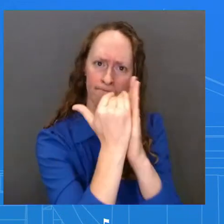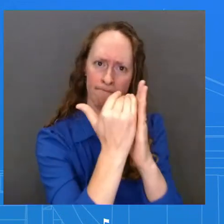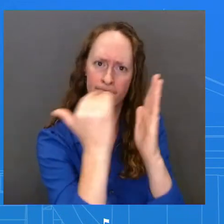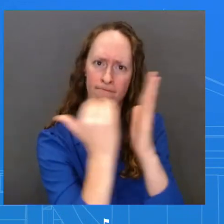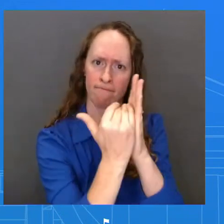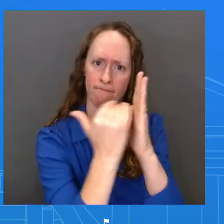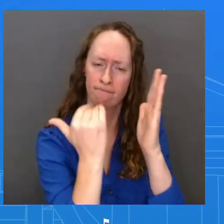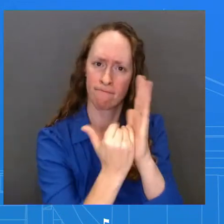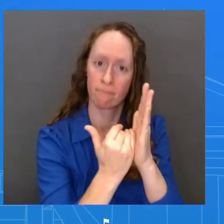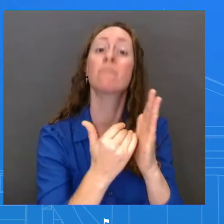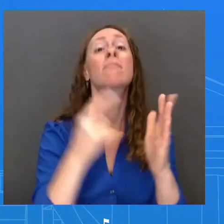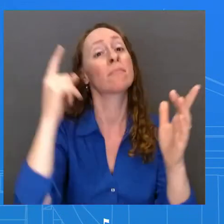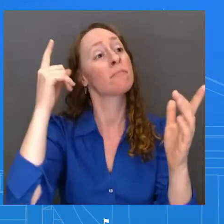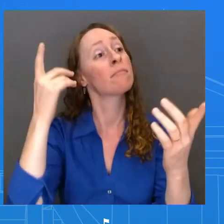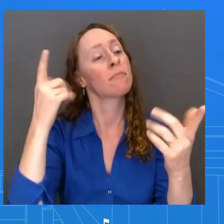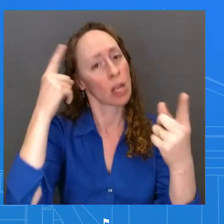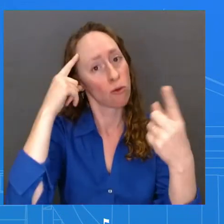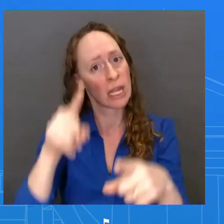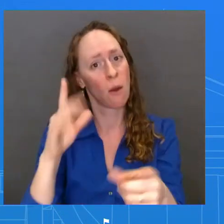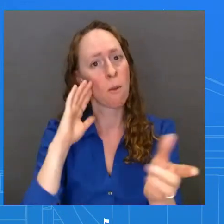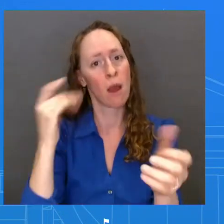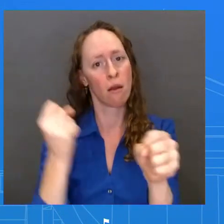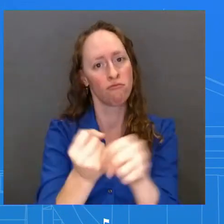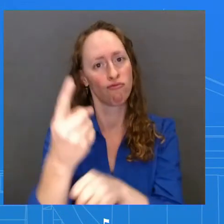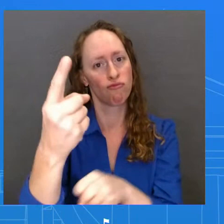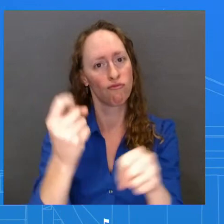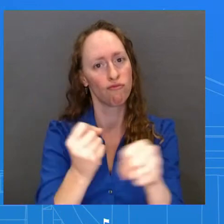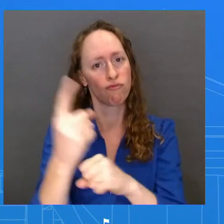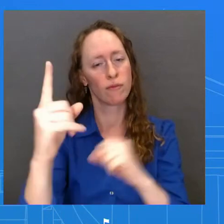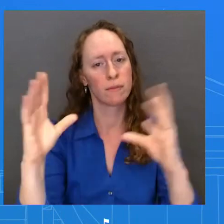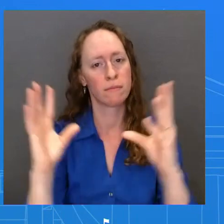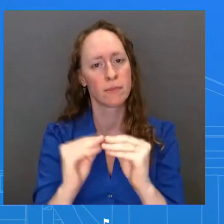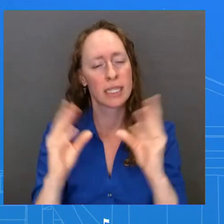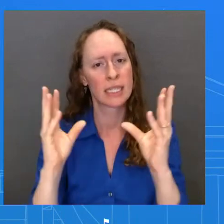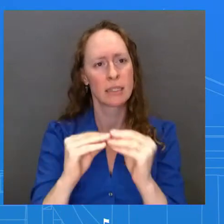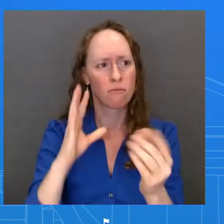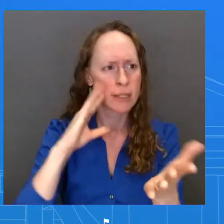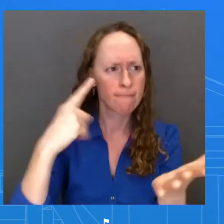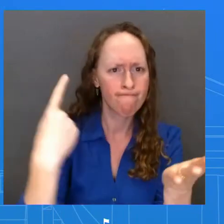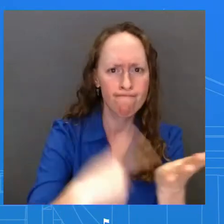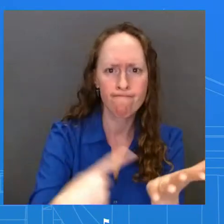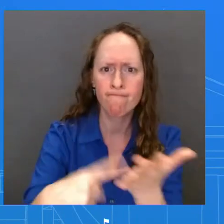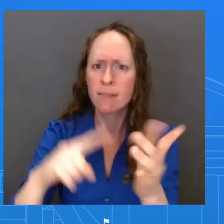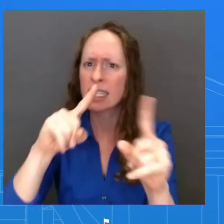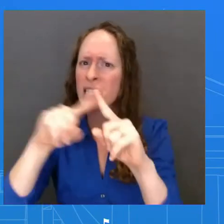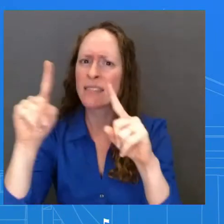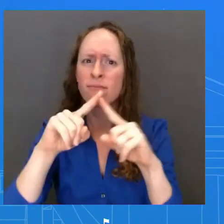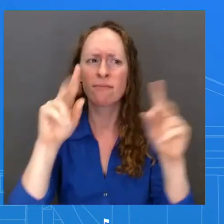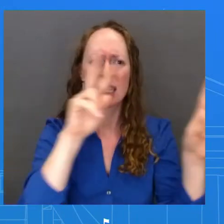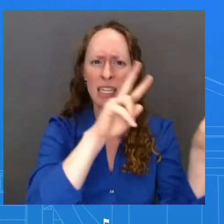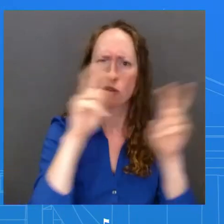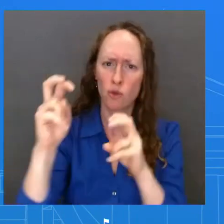will set up further substantive progress. That alone -- that kind of long-term perspective